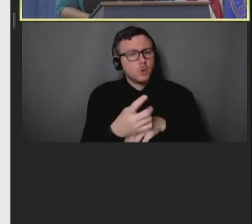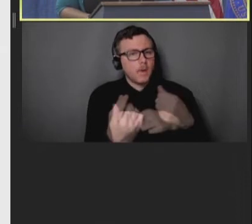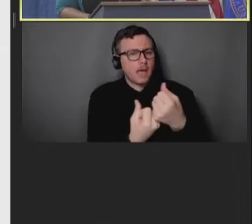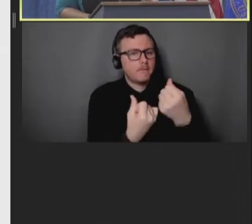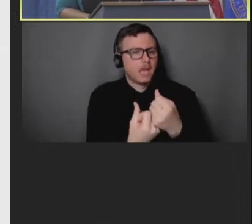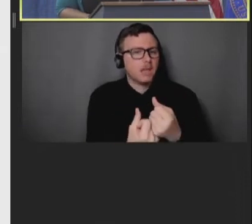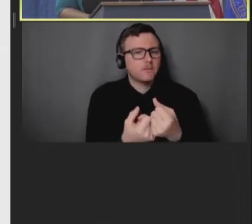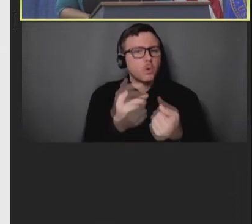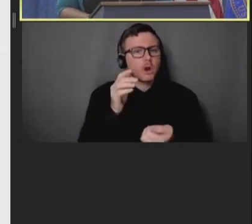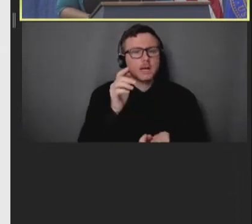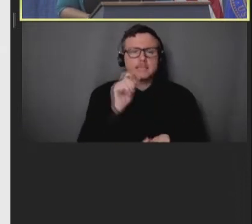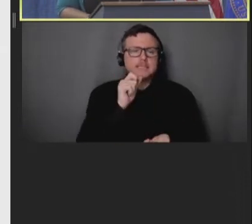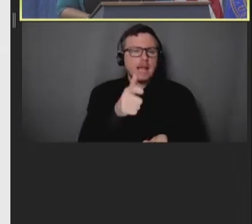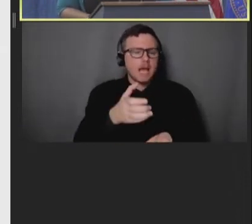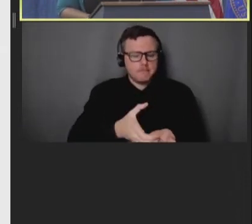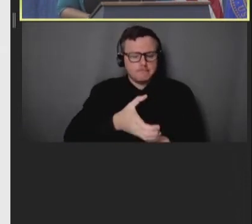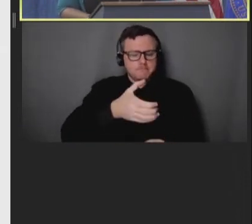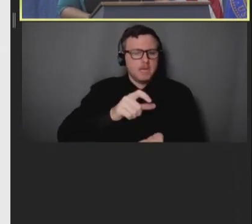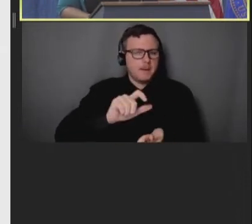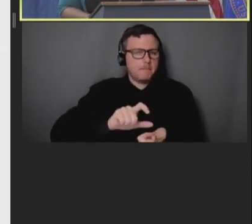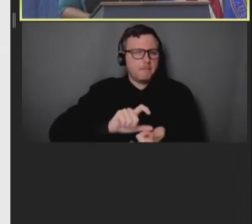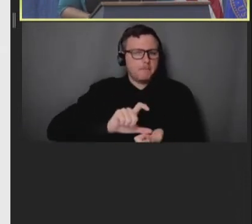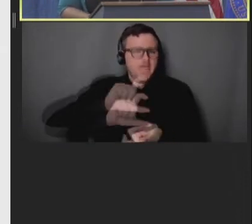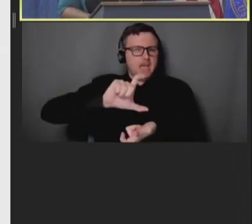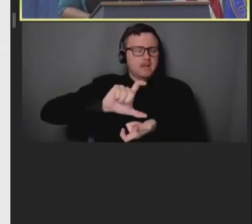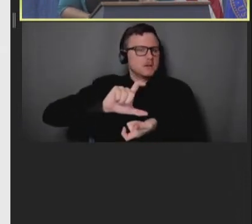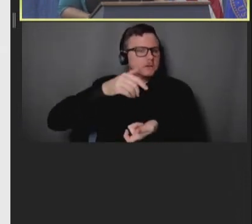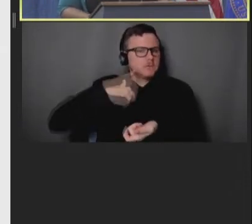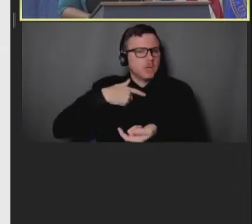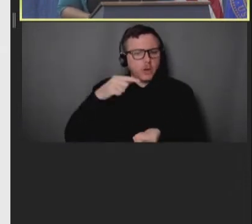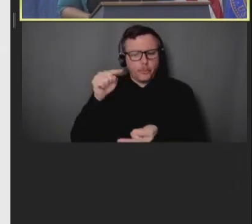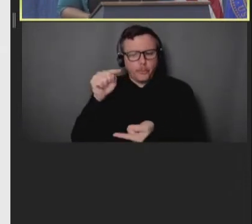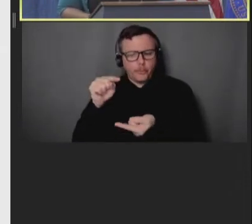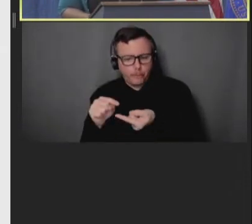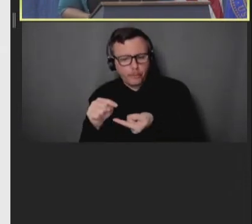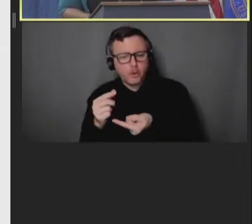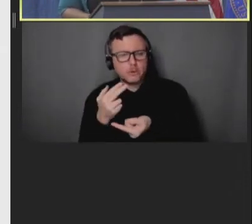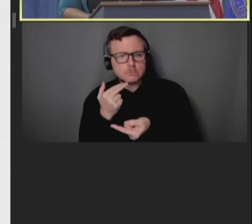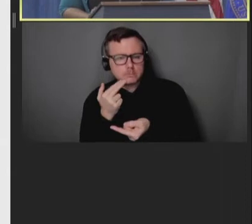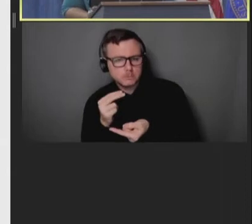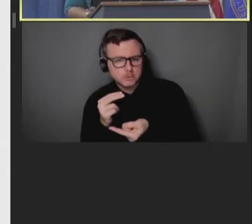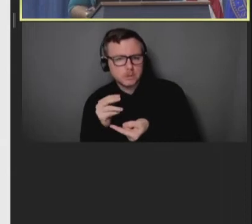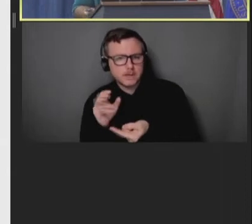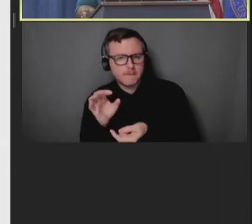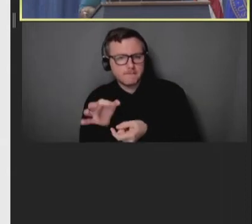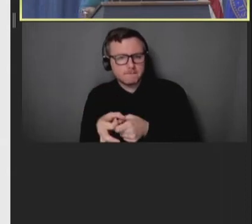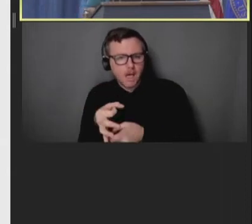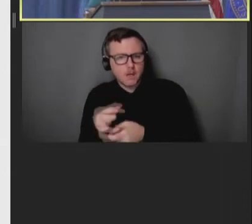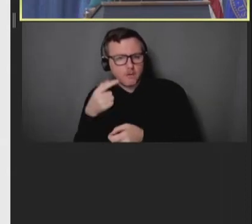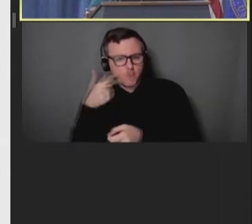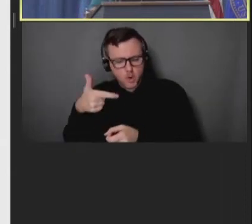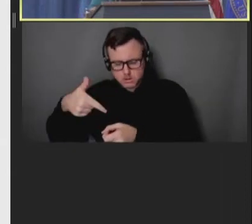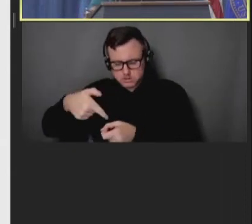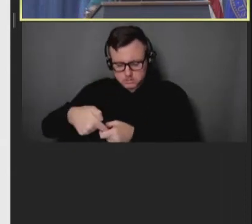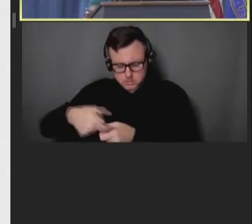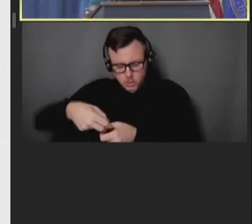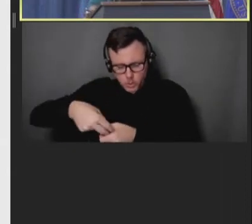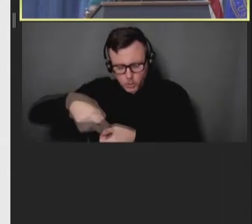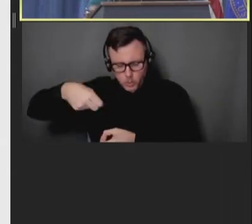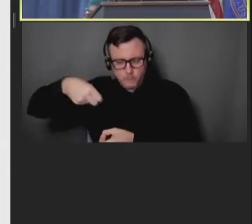as we wanted it to happen. And so, we saw, like states do naturally, our governors -- some of the